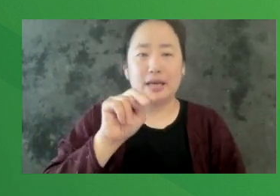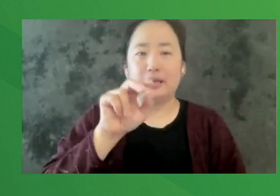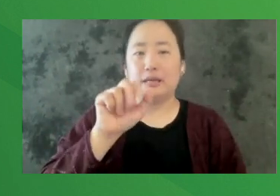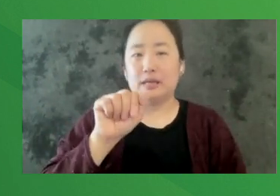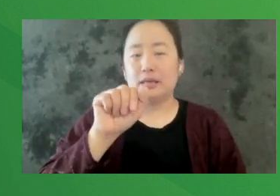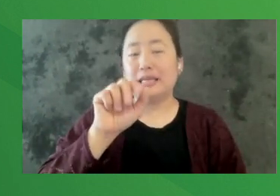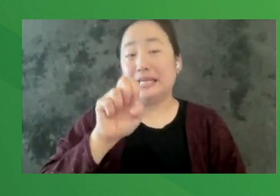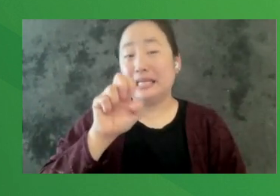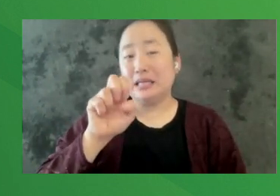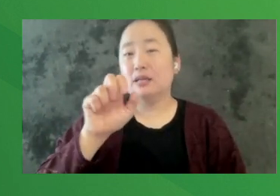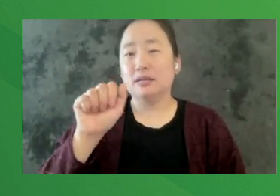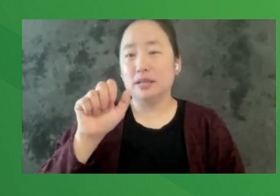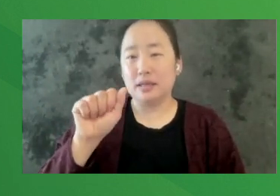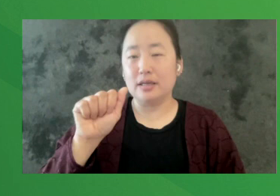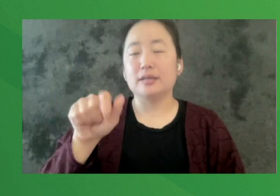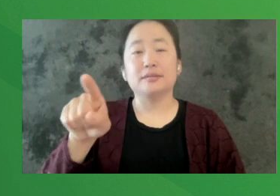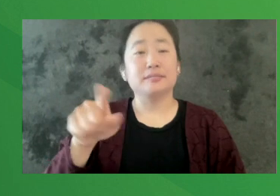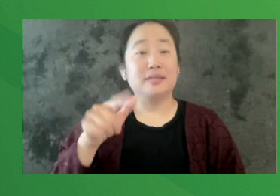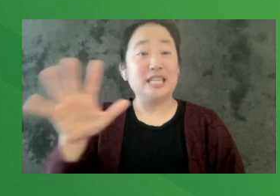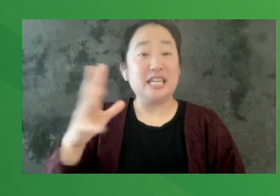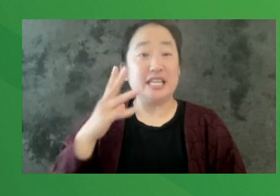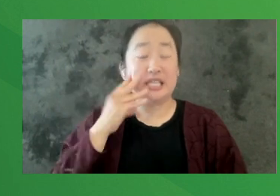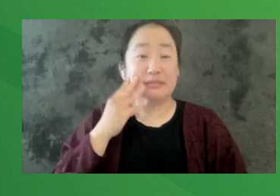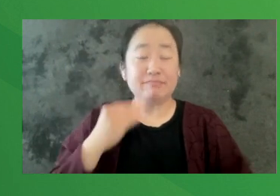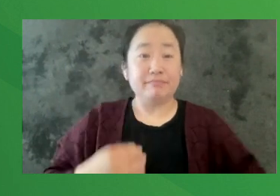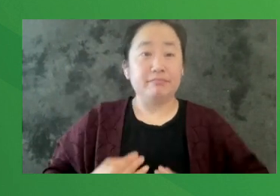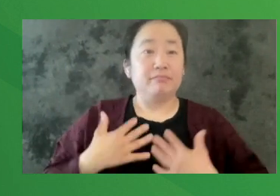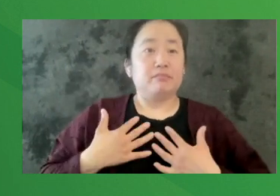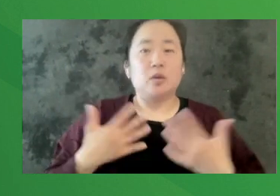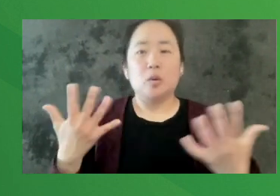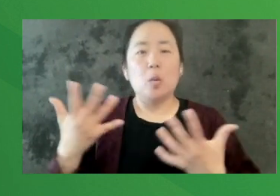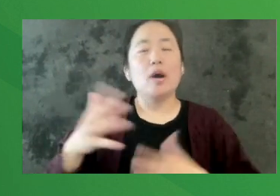his grandparents' farm. Many of us do have farming in our family backgrounds. And the